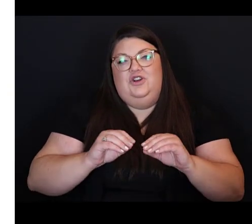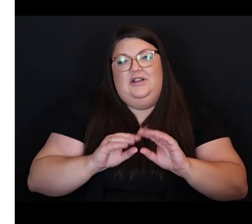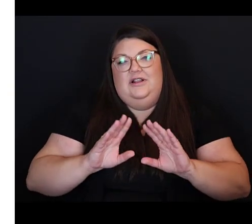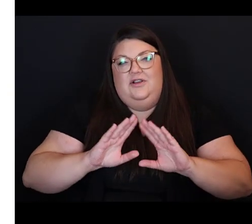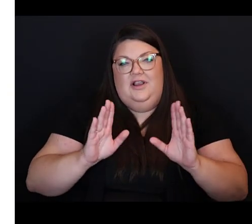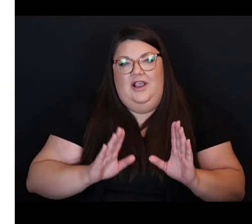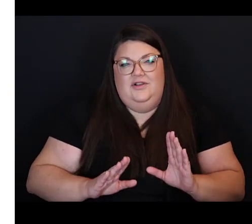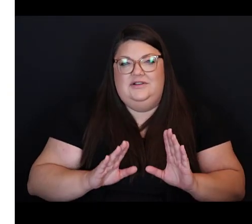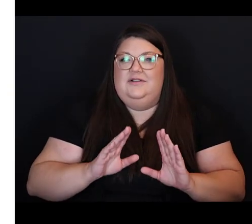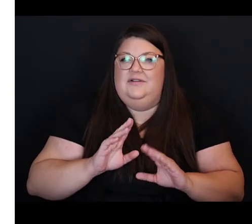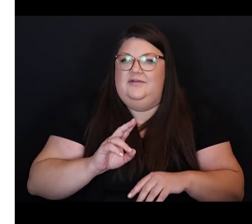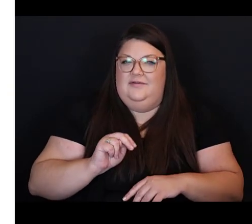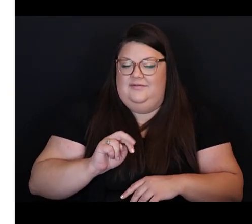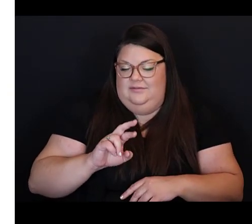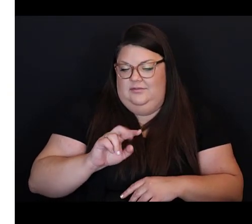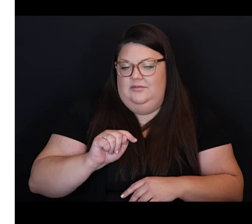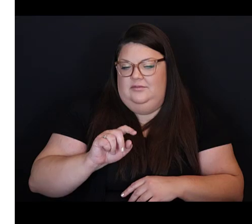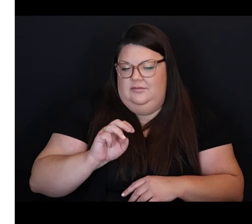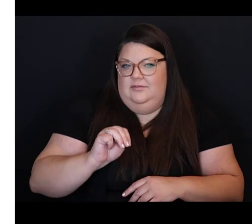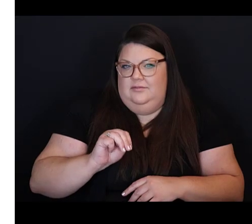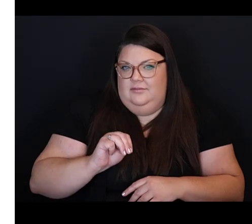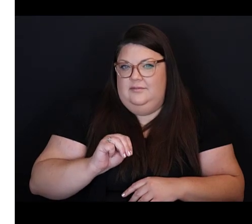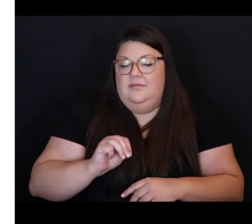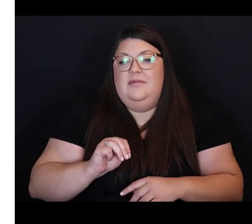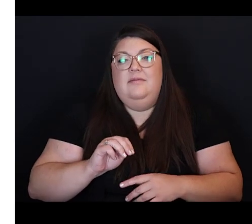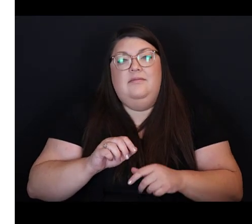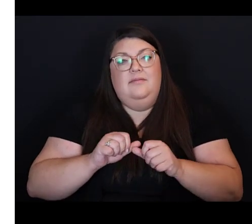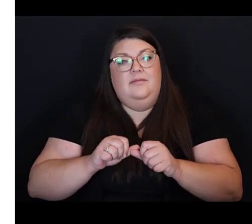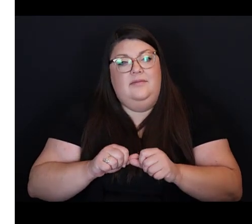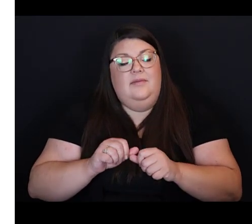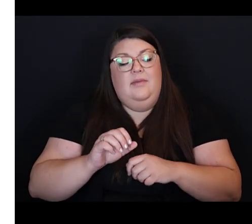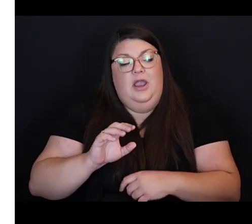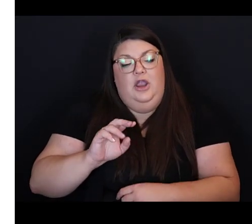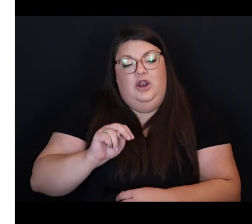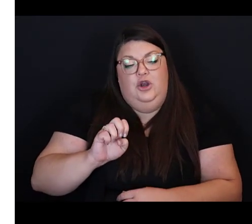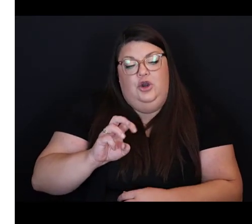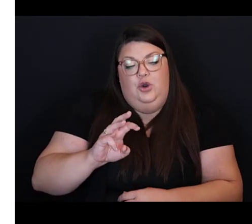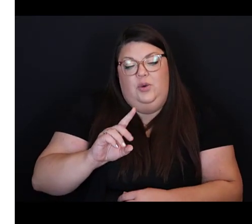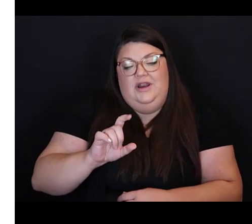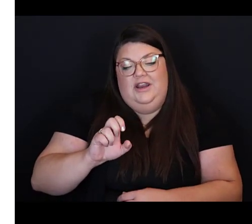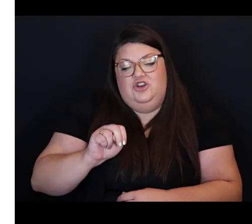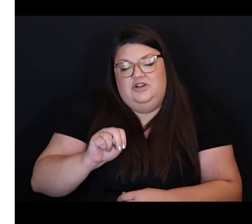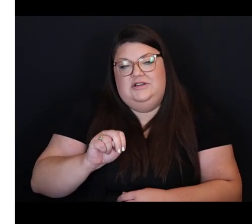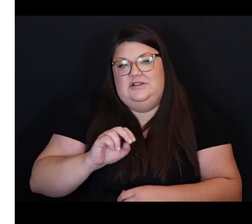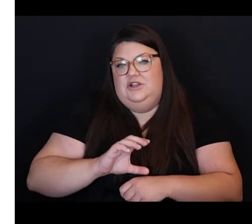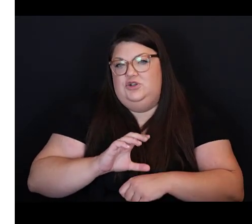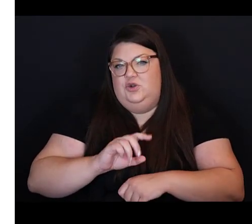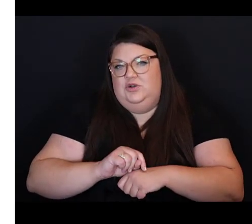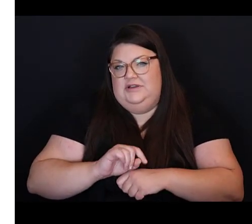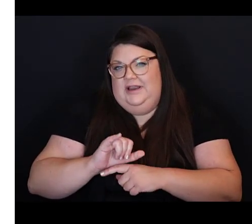of Rehabilitation Training Materials (NCRTM) is maintained by New Editions Consulting, Inc. and